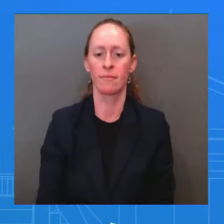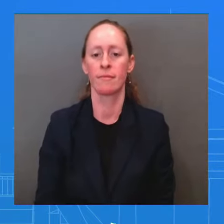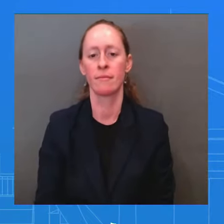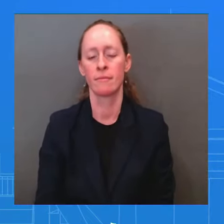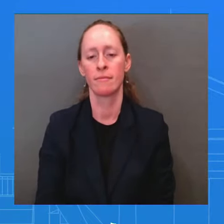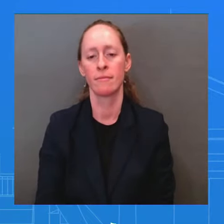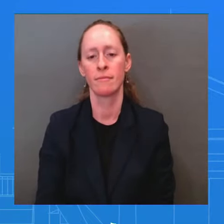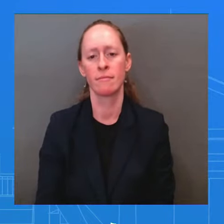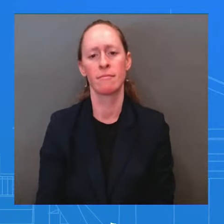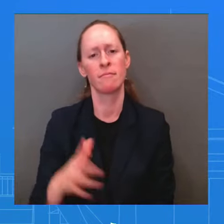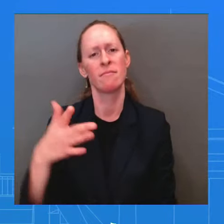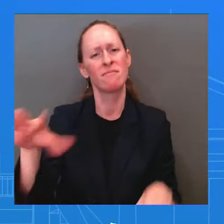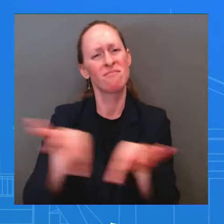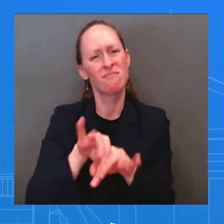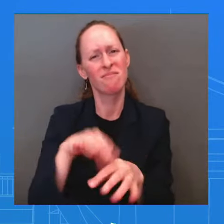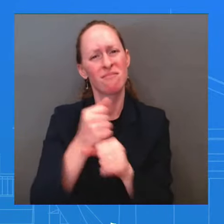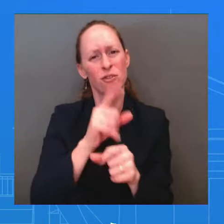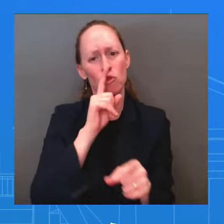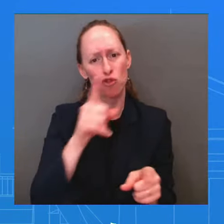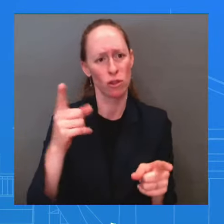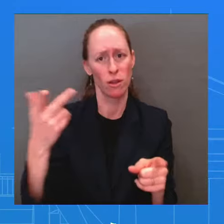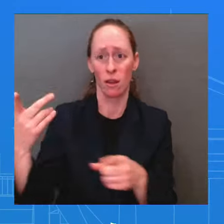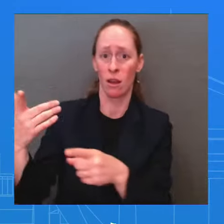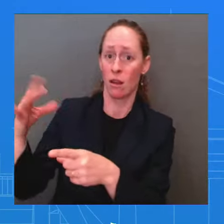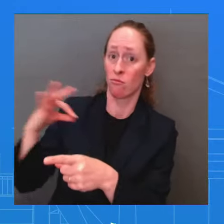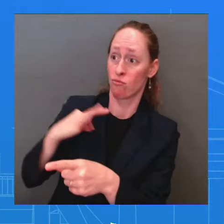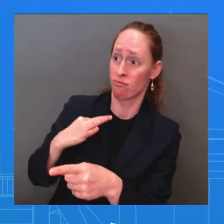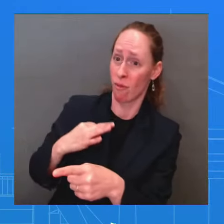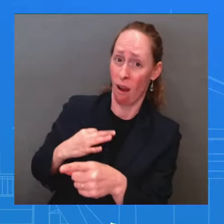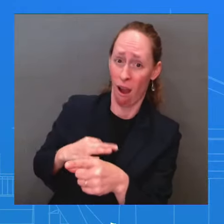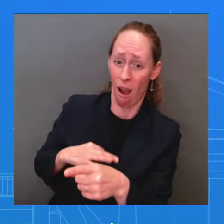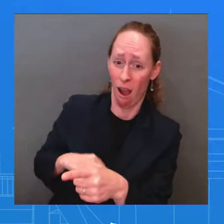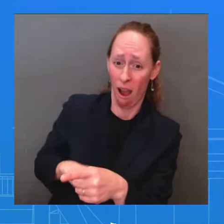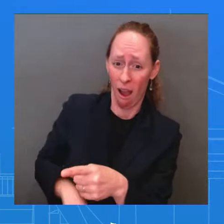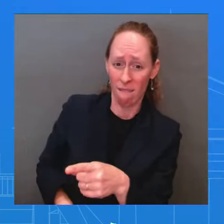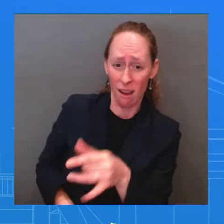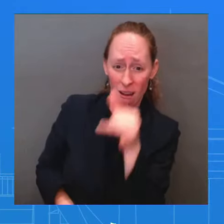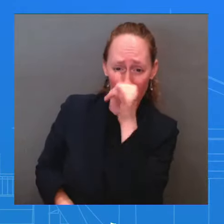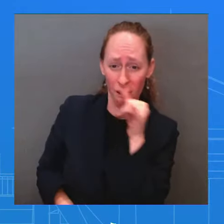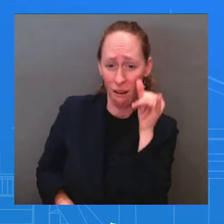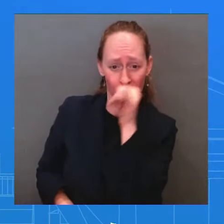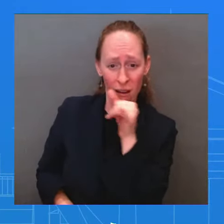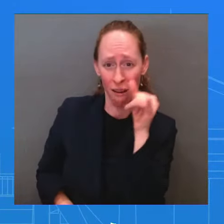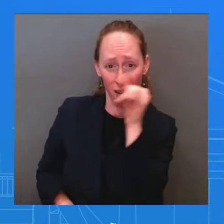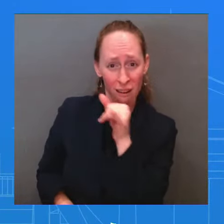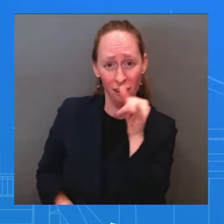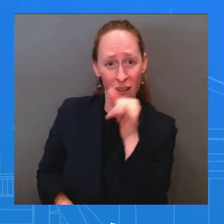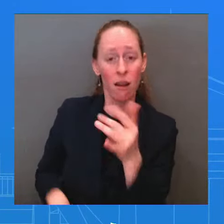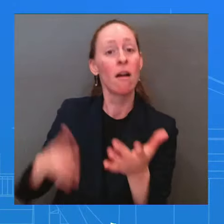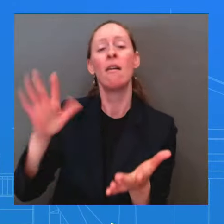That's what the President has always talked about, whether it's his economic plan or in this -- in this instance, as we're talking about unions